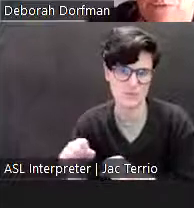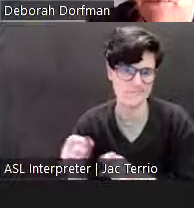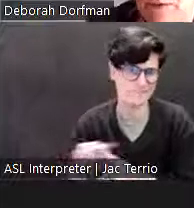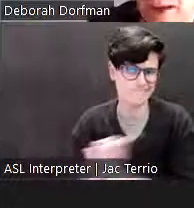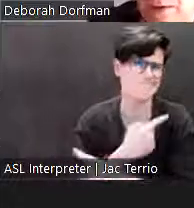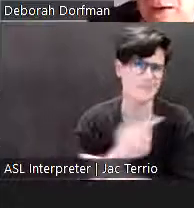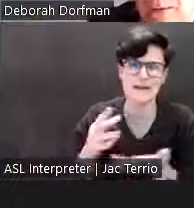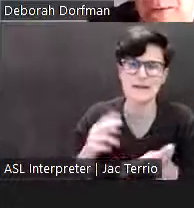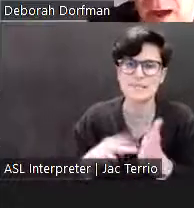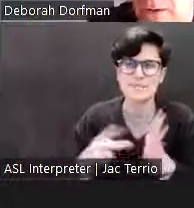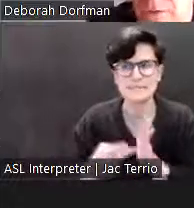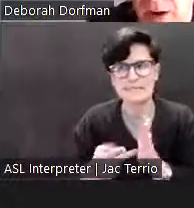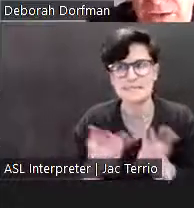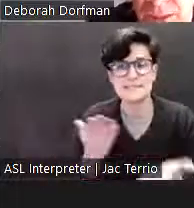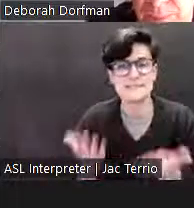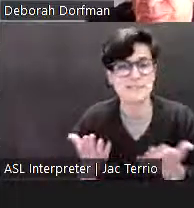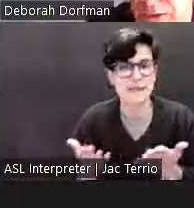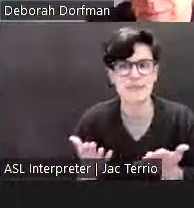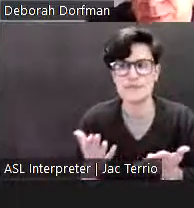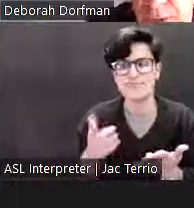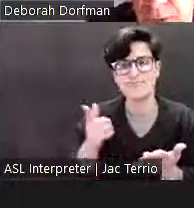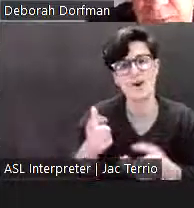would somehow cause an undo hardship for the employer.